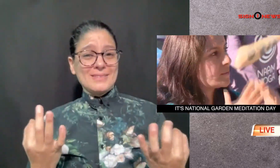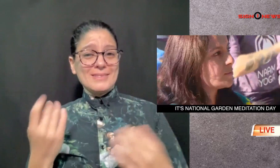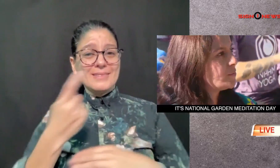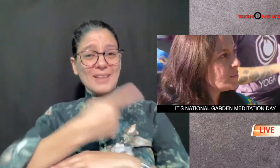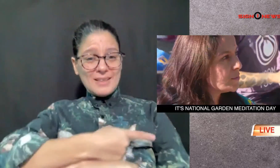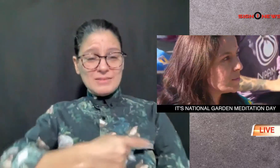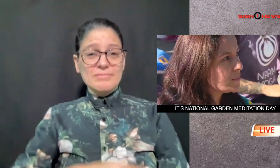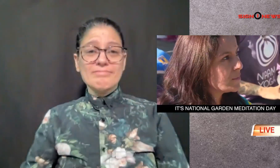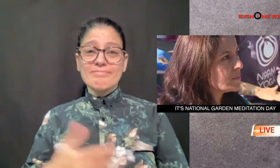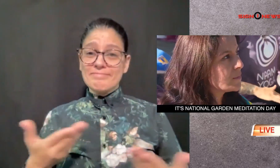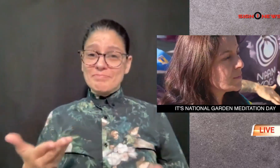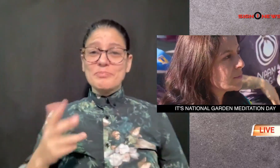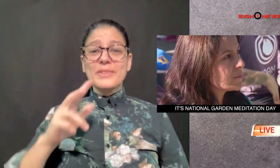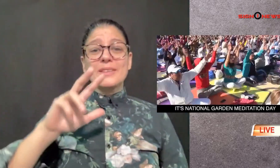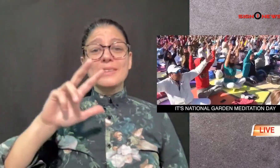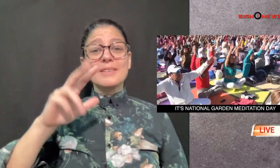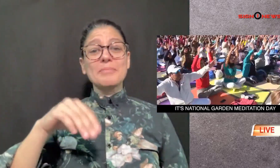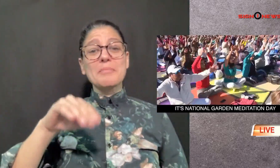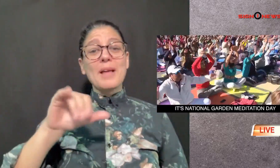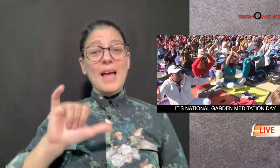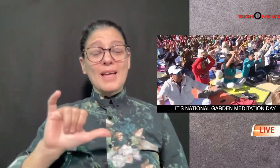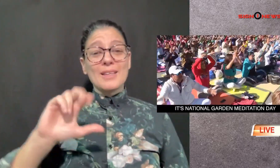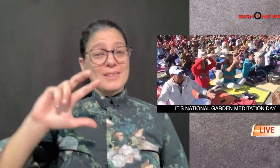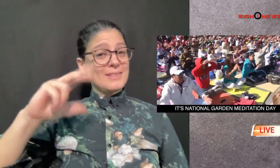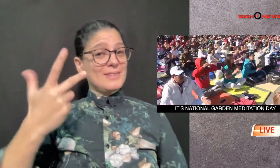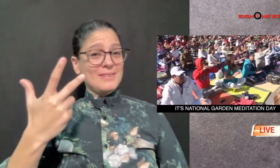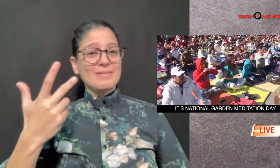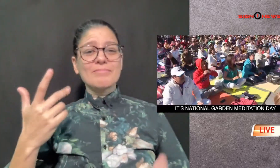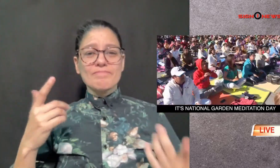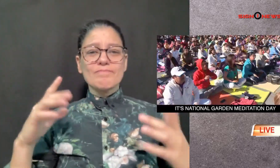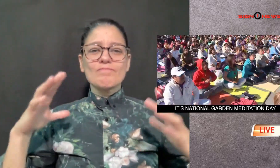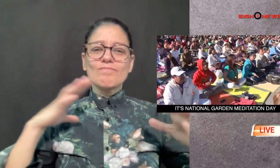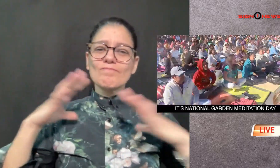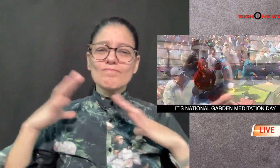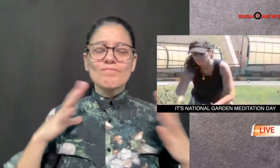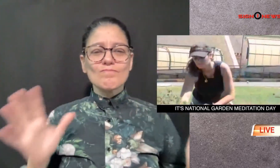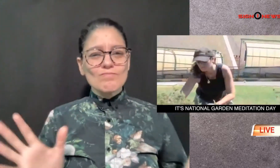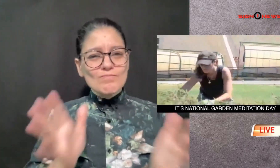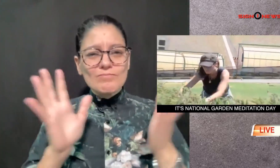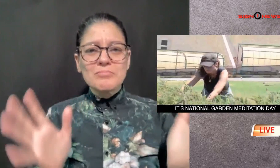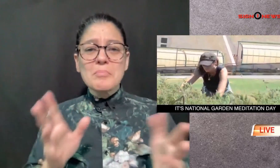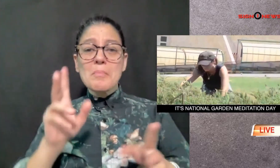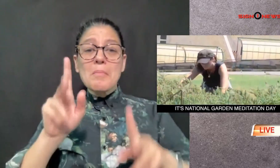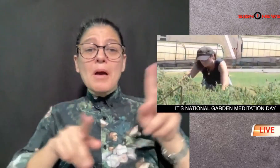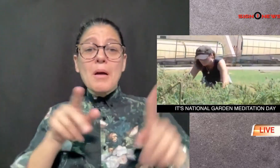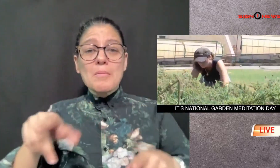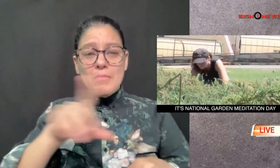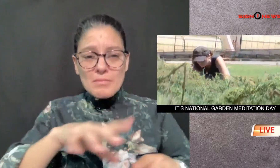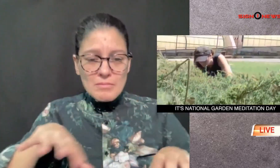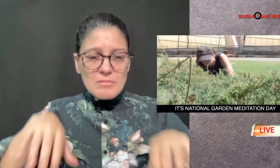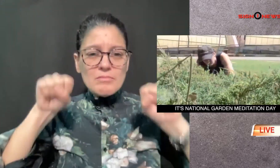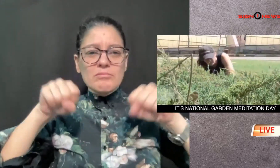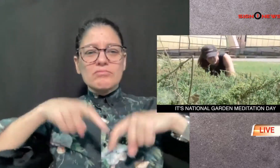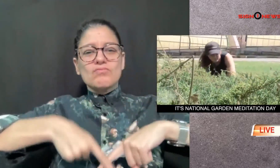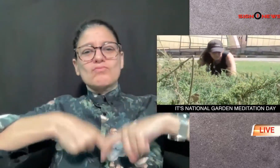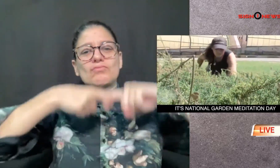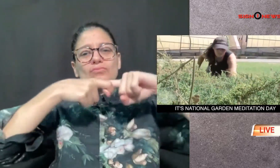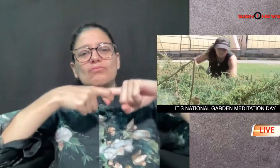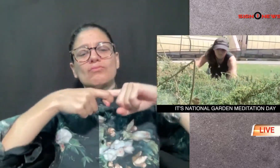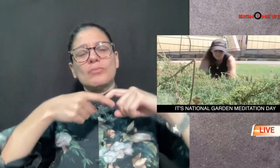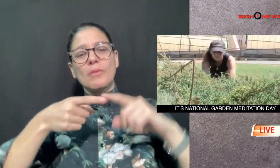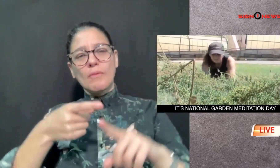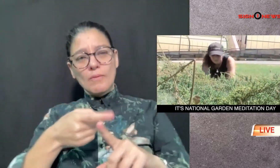and meditation day the May 3 holiday encourages people to take time out from their hectic